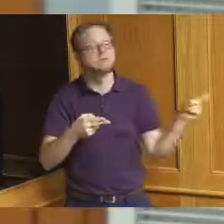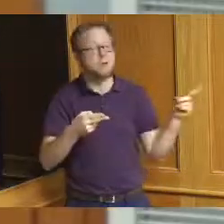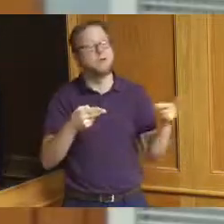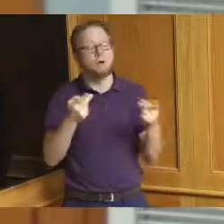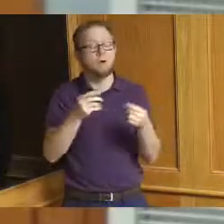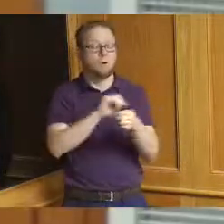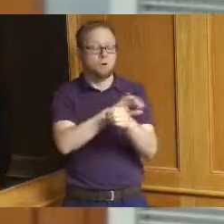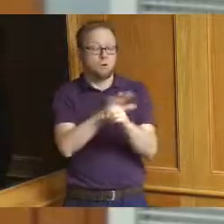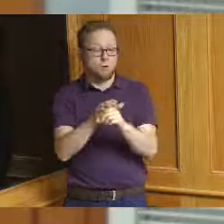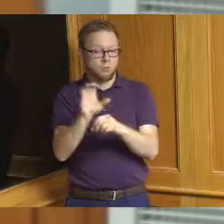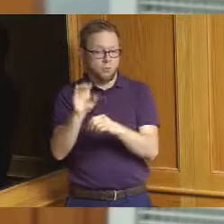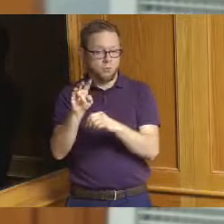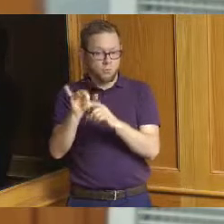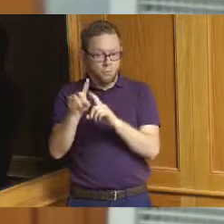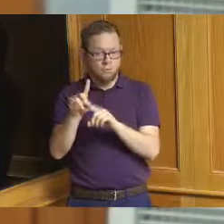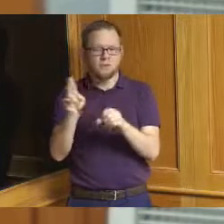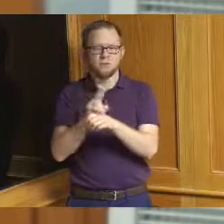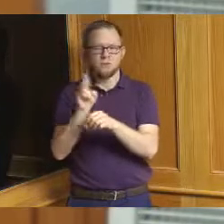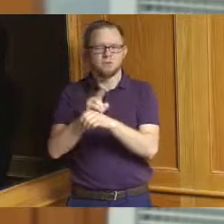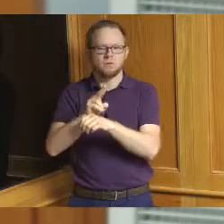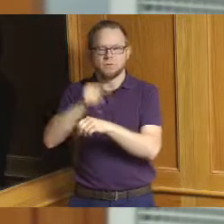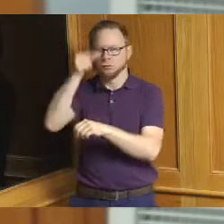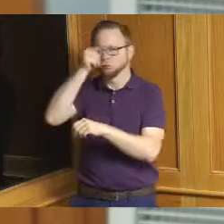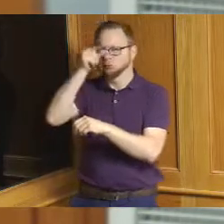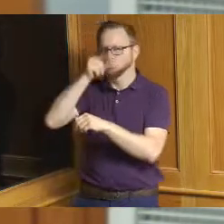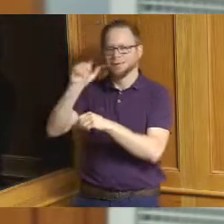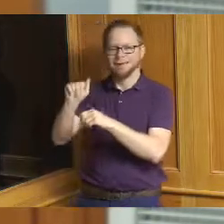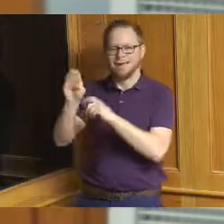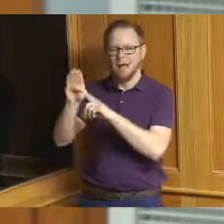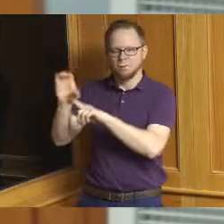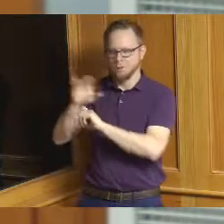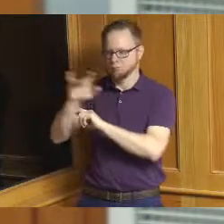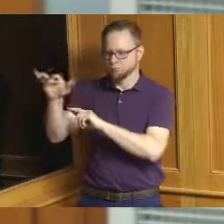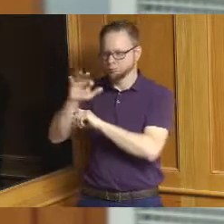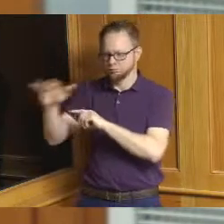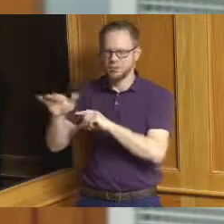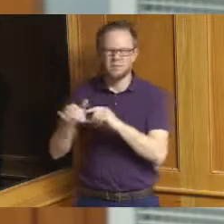are using the Greek alphabet to name all of the variants and they skipped a couple letters because